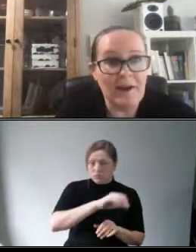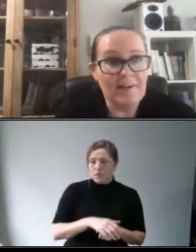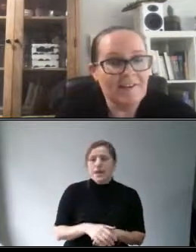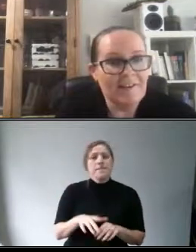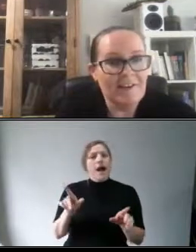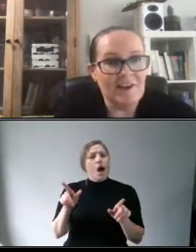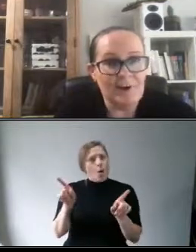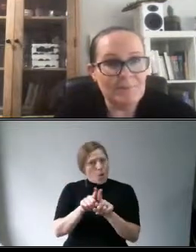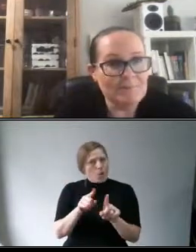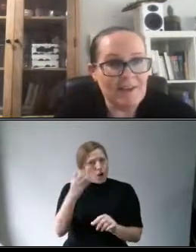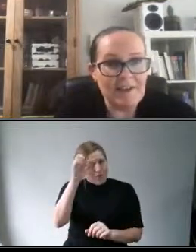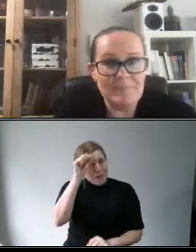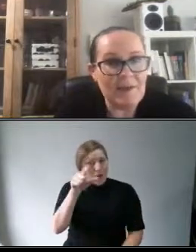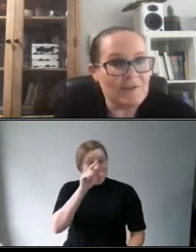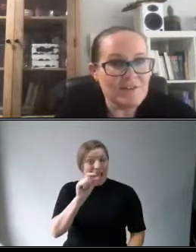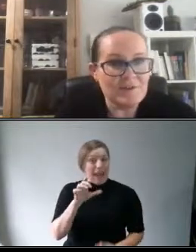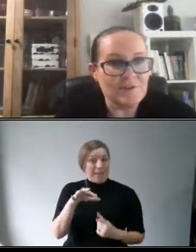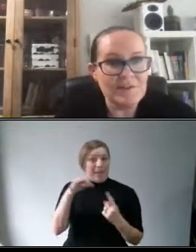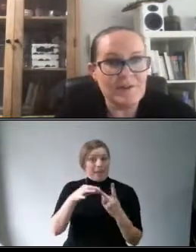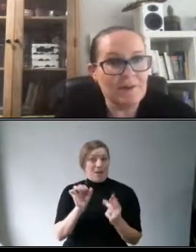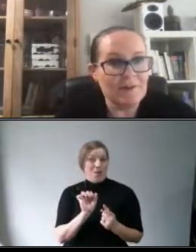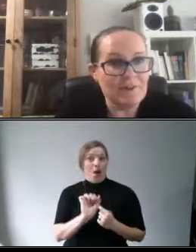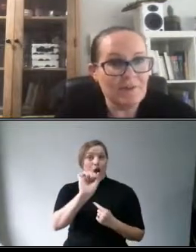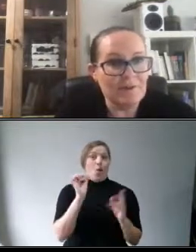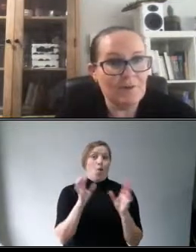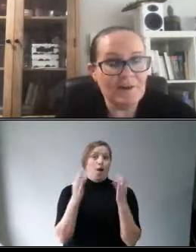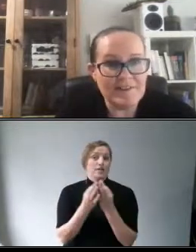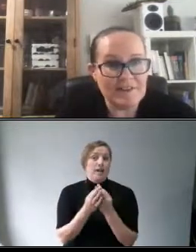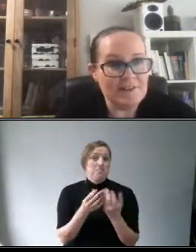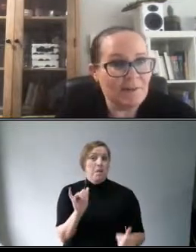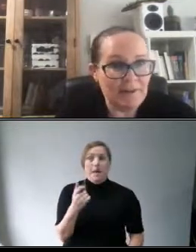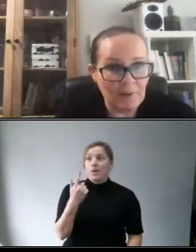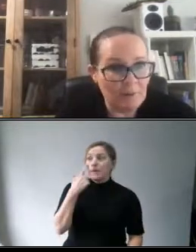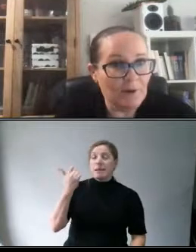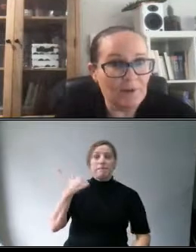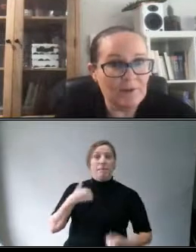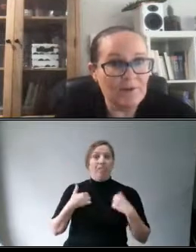are you know in bathurst or somewhere and you've got an organization you really want to work with